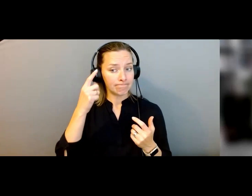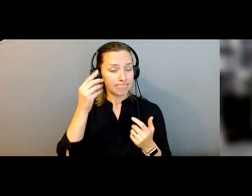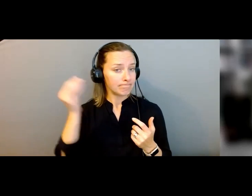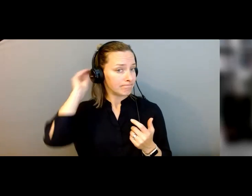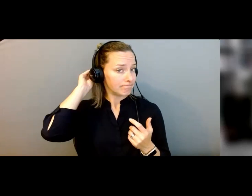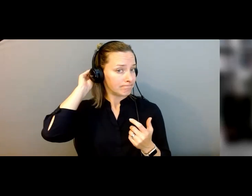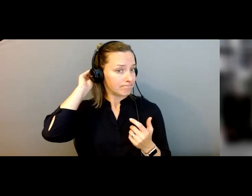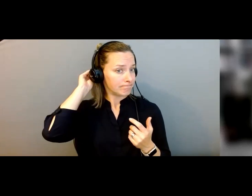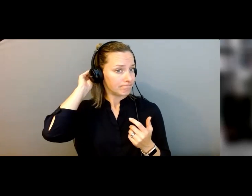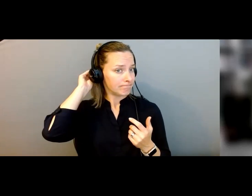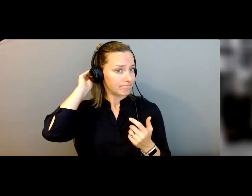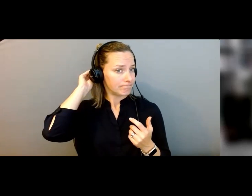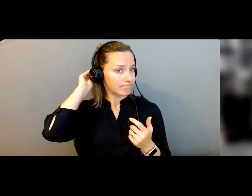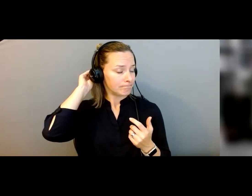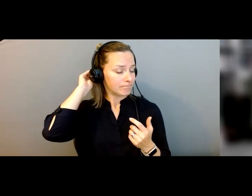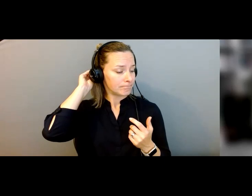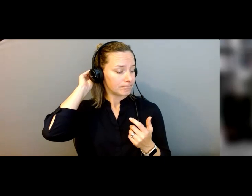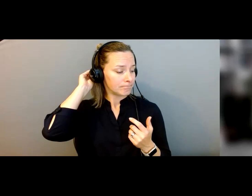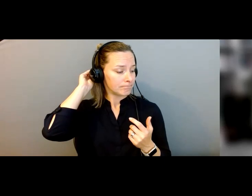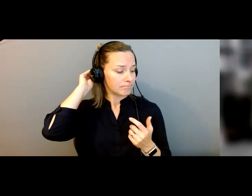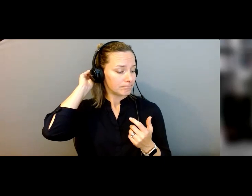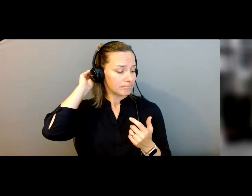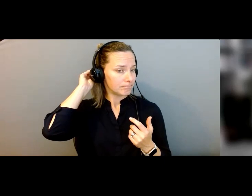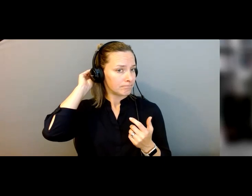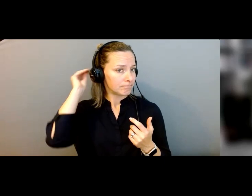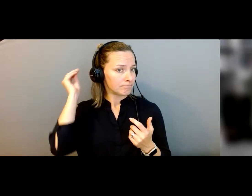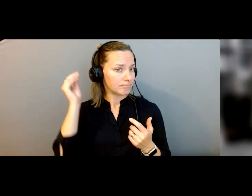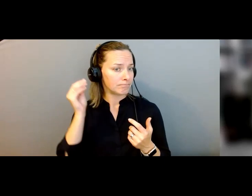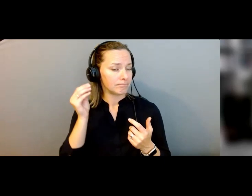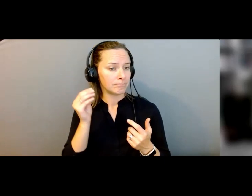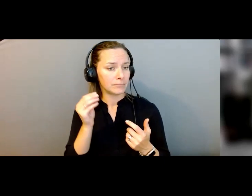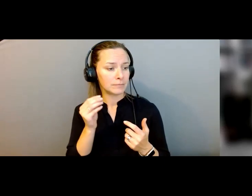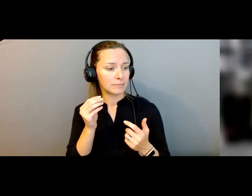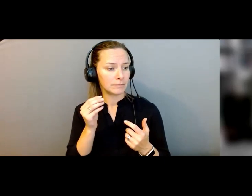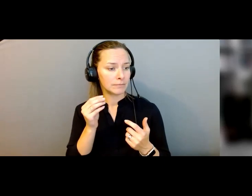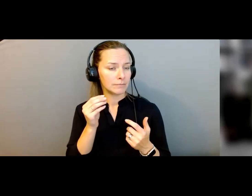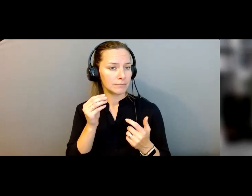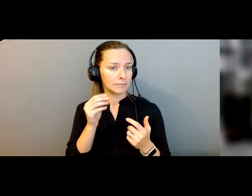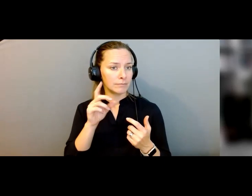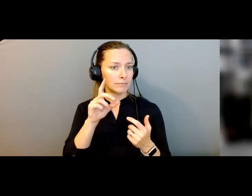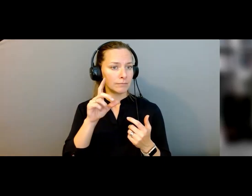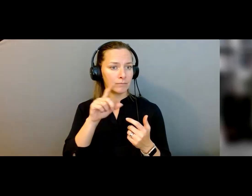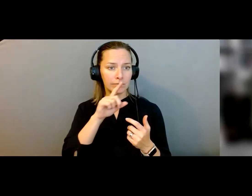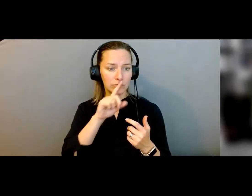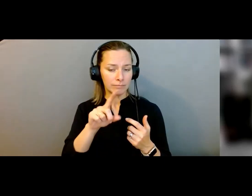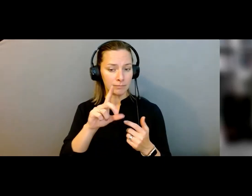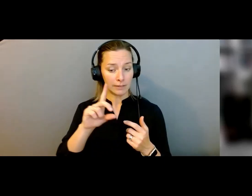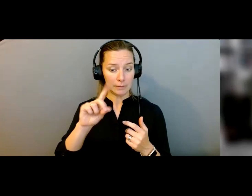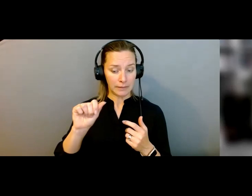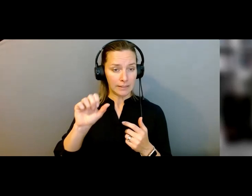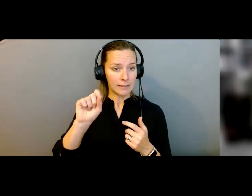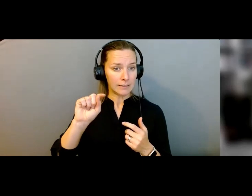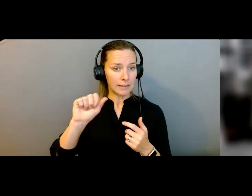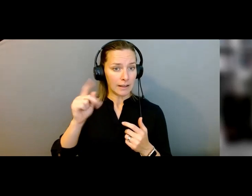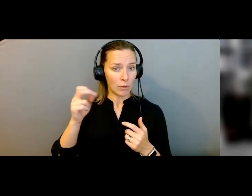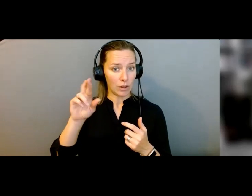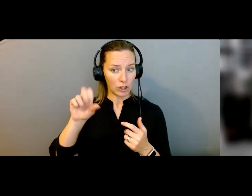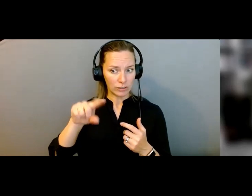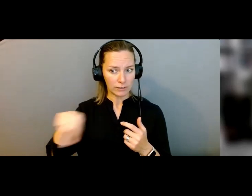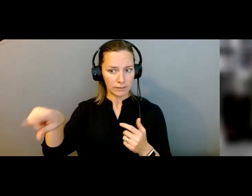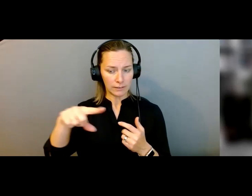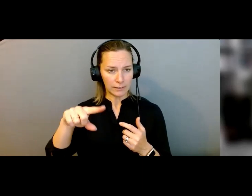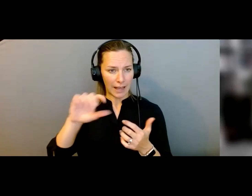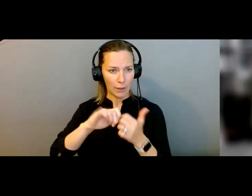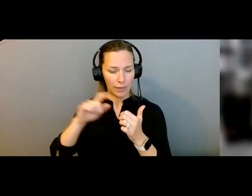mainstream or academic rehabilitation, disability stakeholders critically think about the needs of